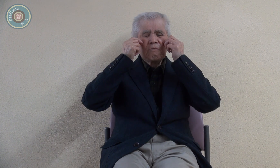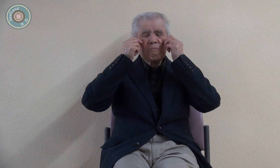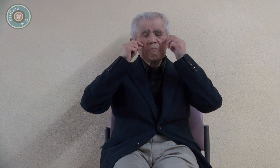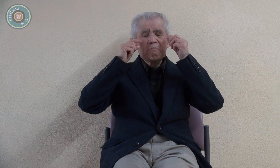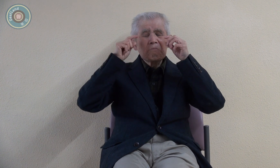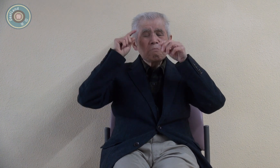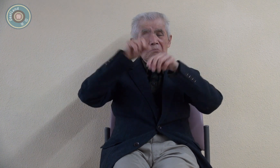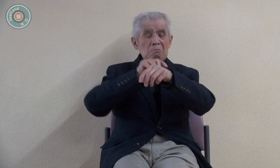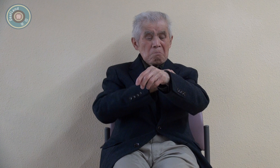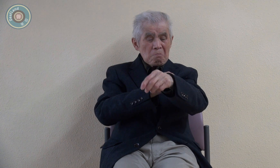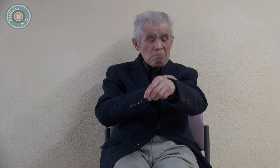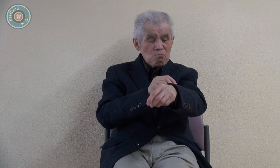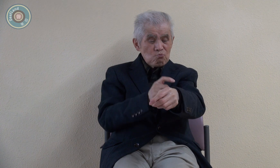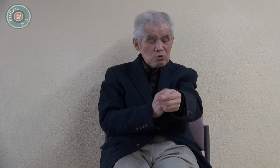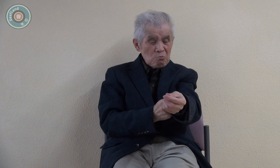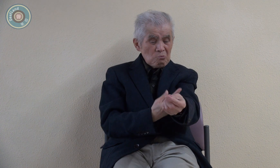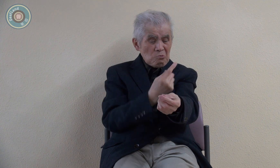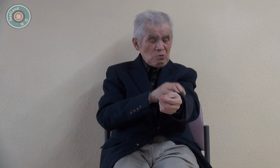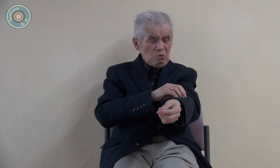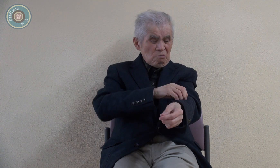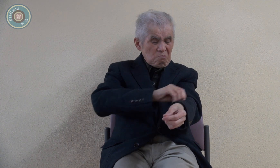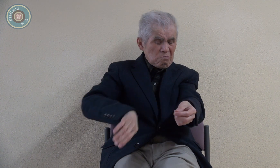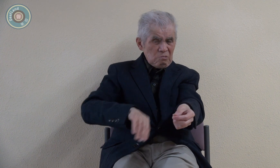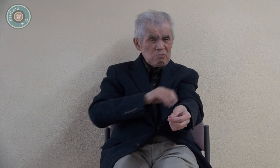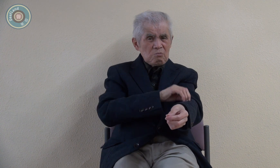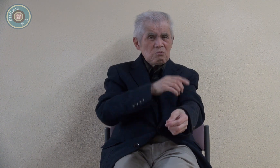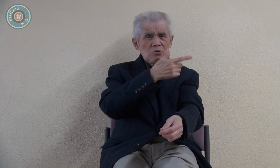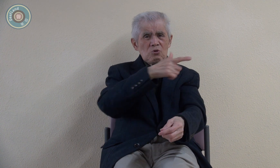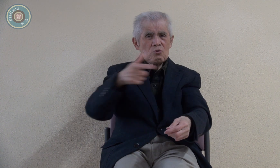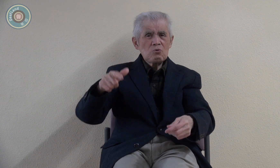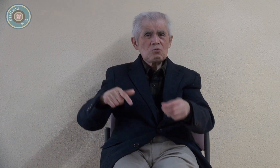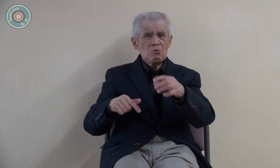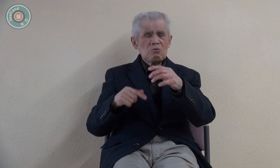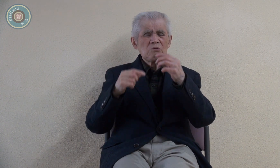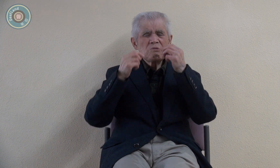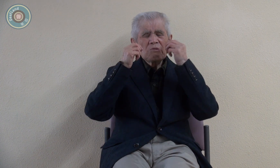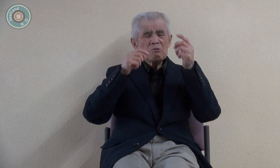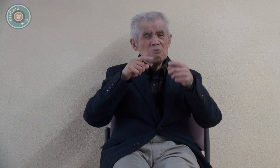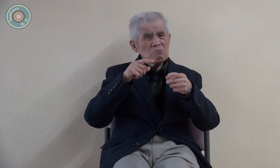I saw them picking them off